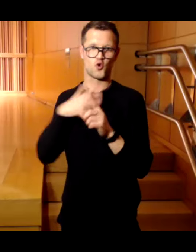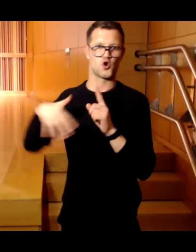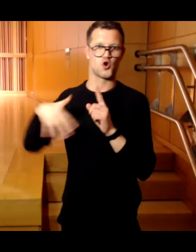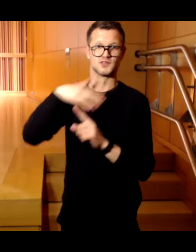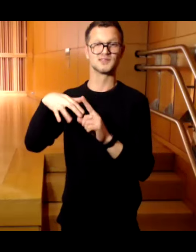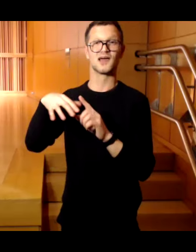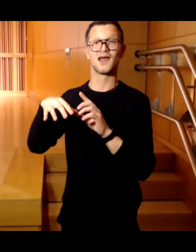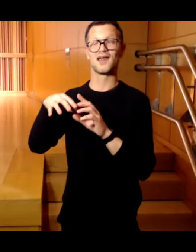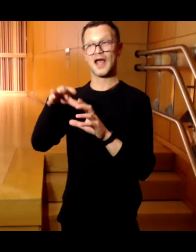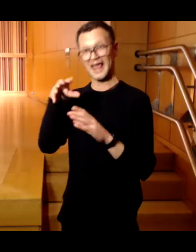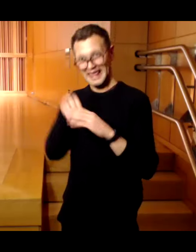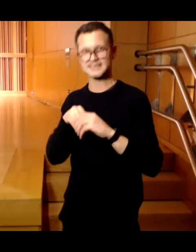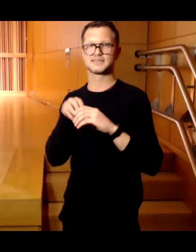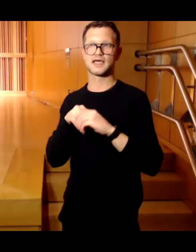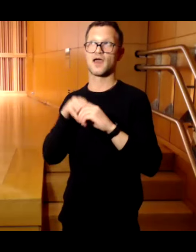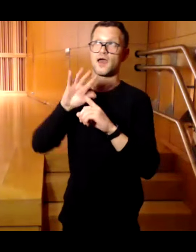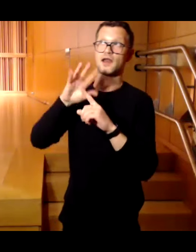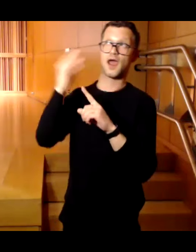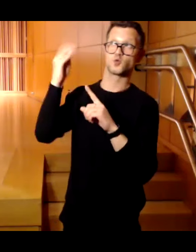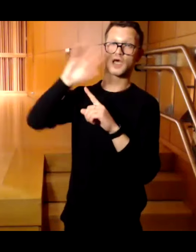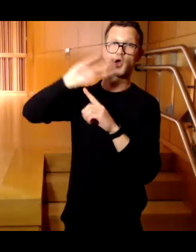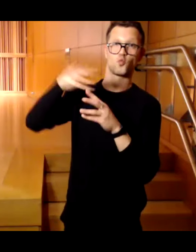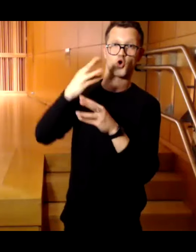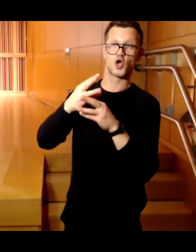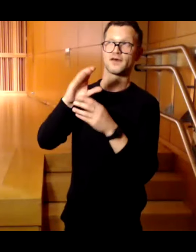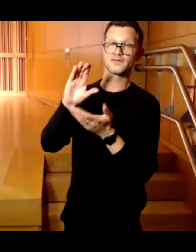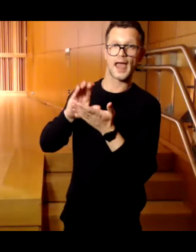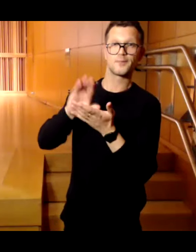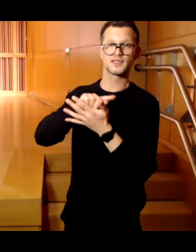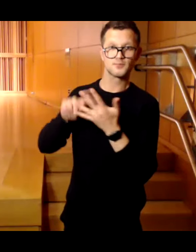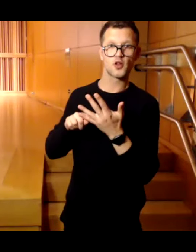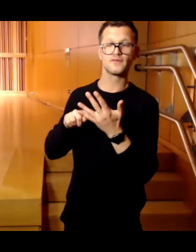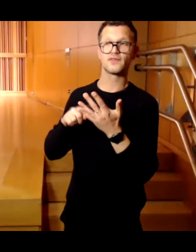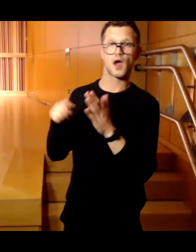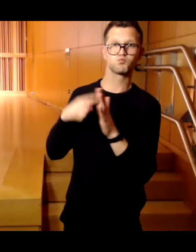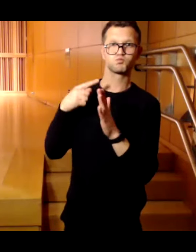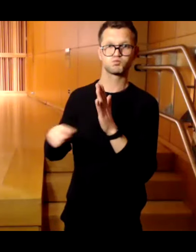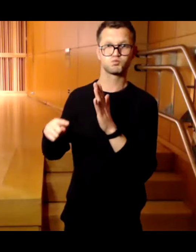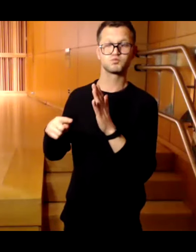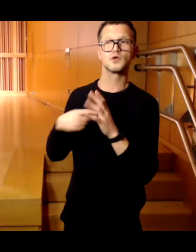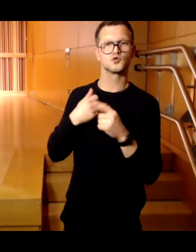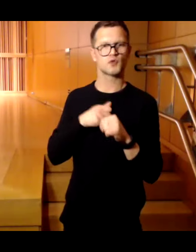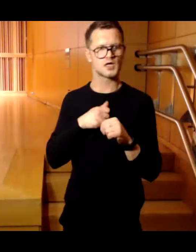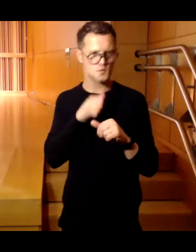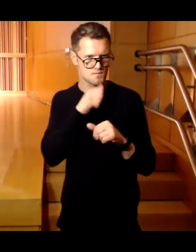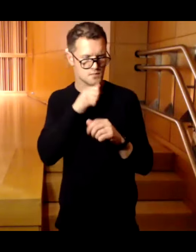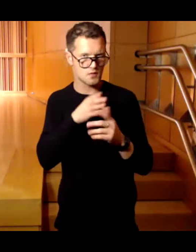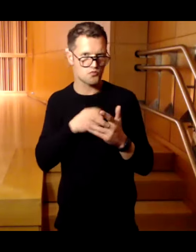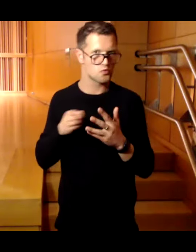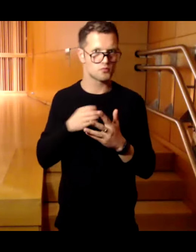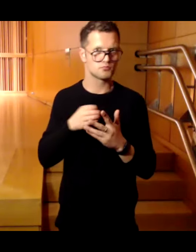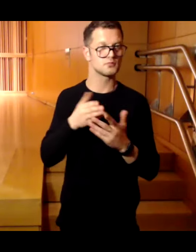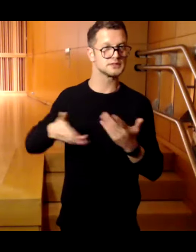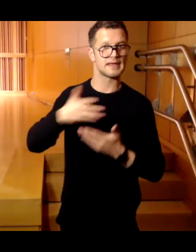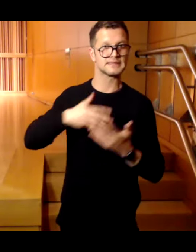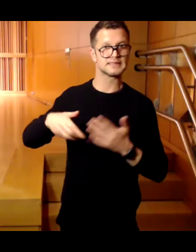Whether theorizing the aesthetics of the unbearable. tracing rituals of endurance in carceral spaces, or reflecting on the political stakes of education.